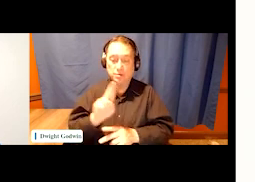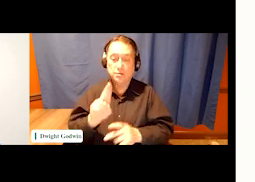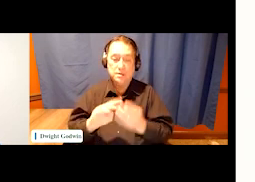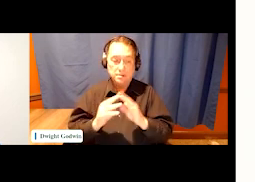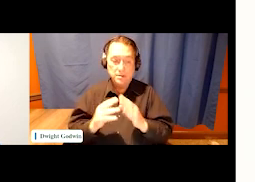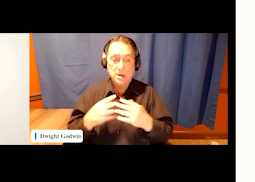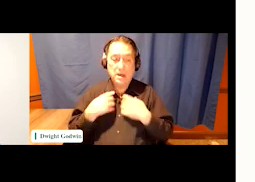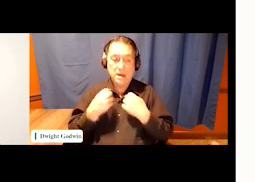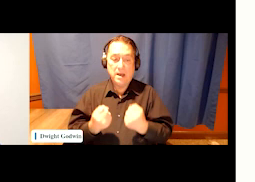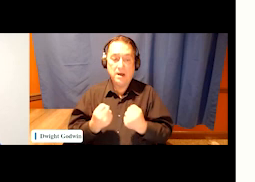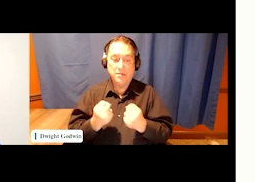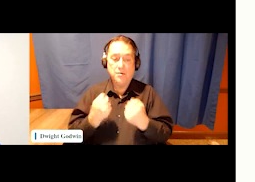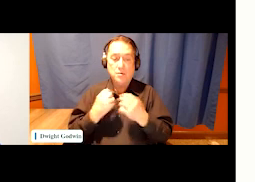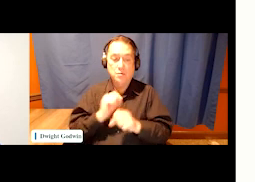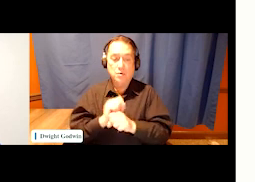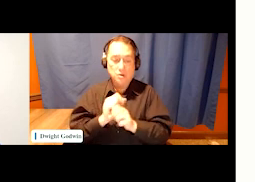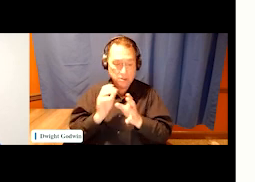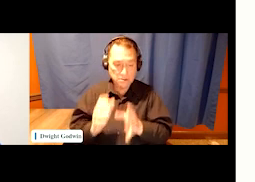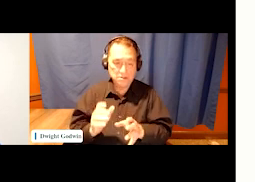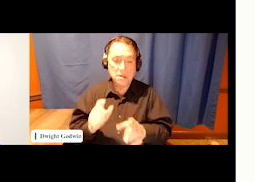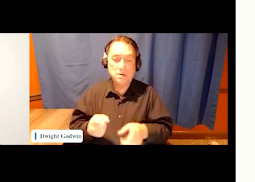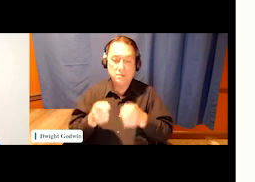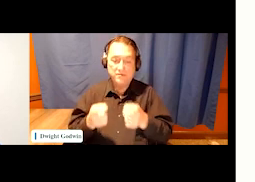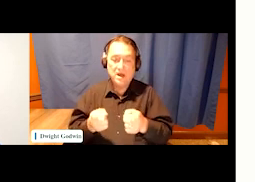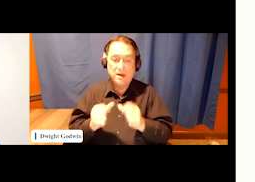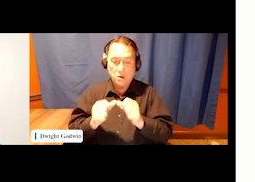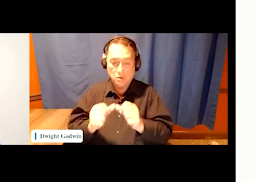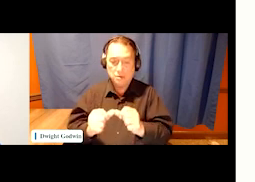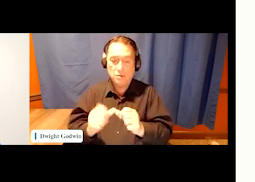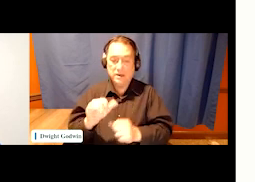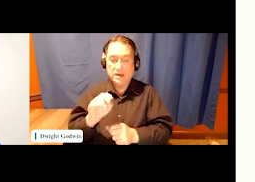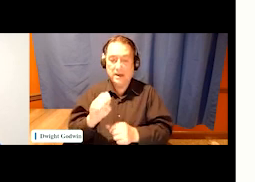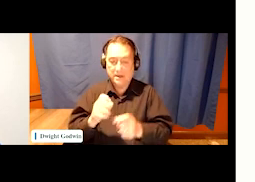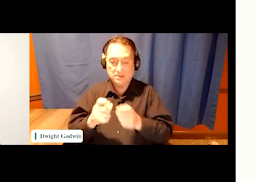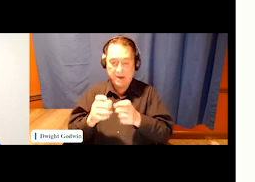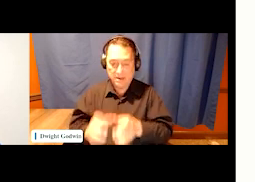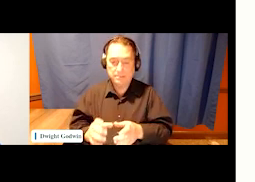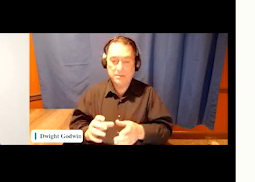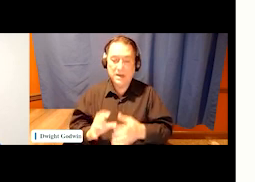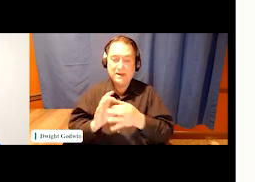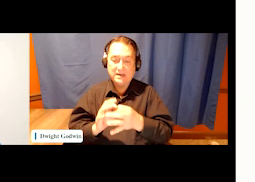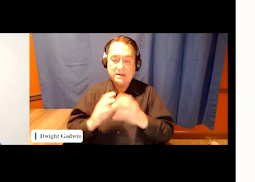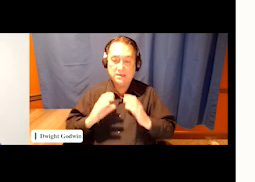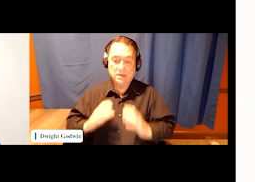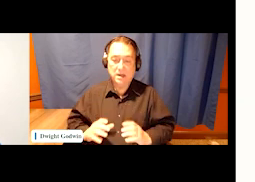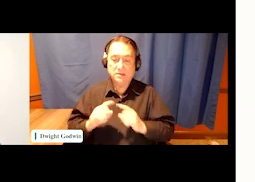which are CHW, and they provide ongoing case management by linking clients to community resources.